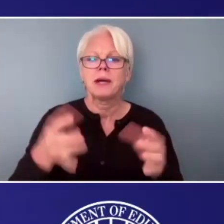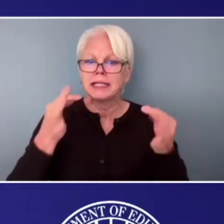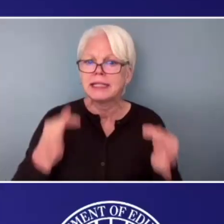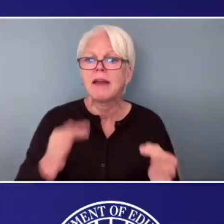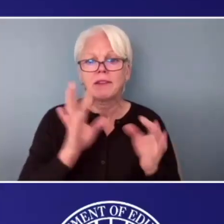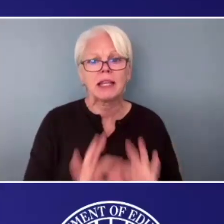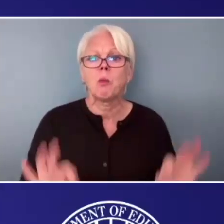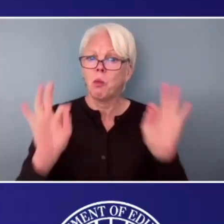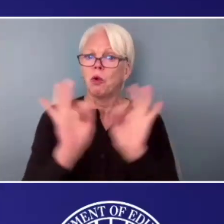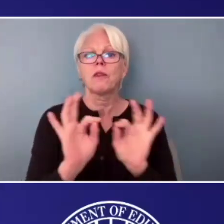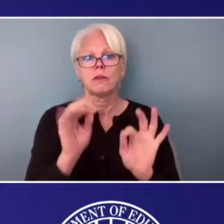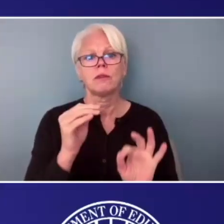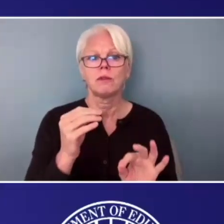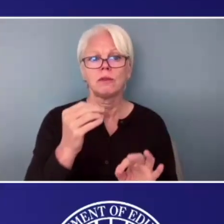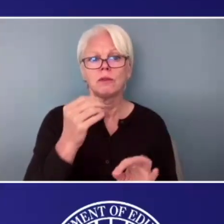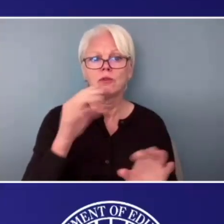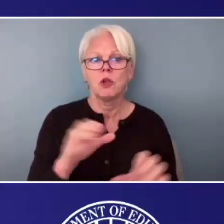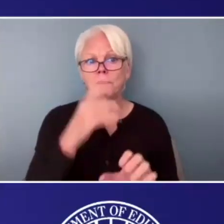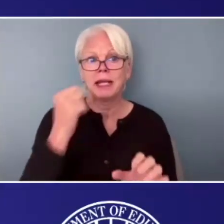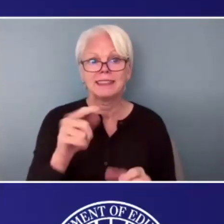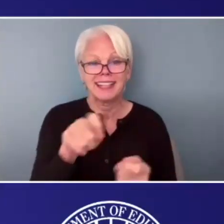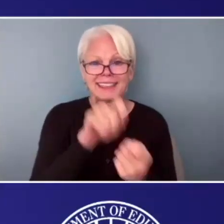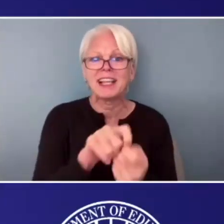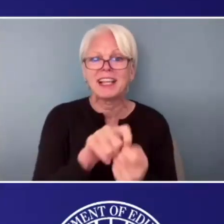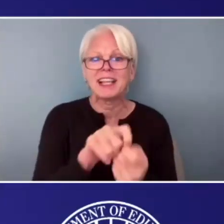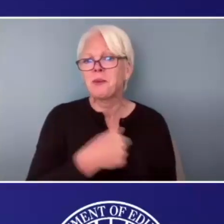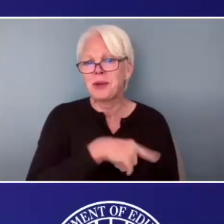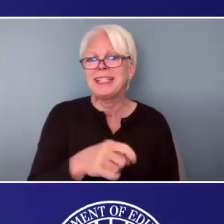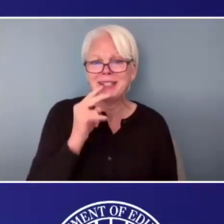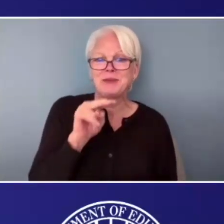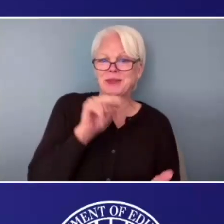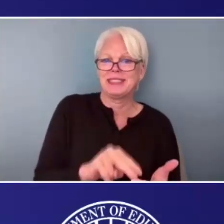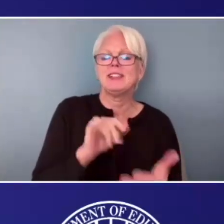because that's exactly what we needed to see. And now we'll go back to the drawing table. Thank you.